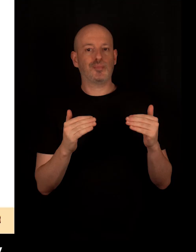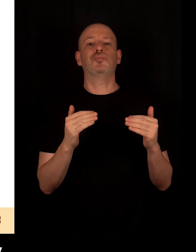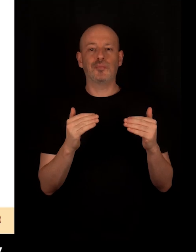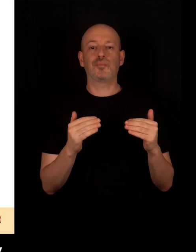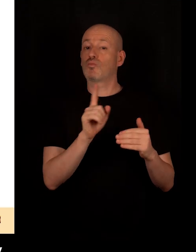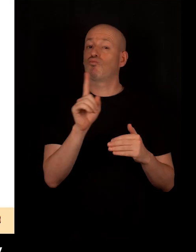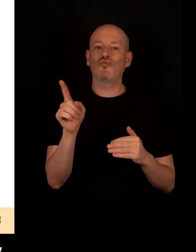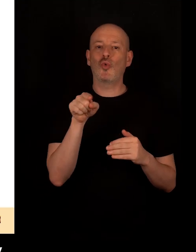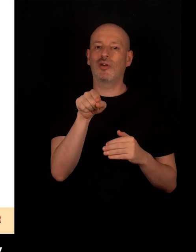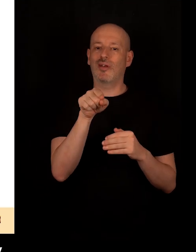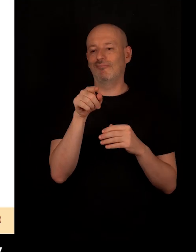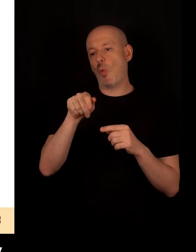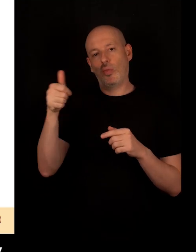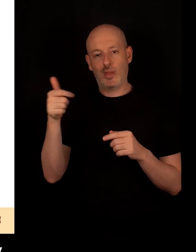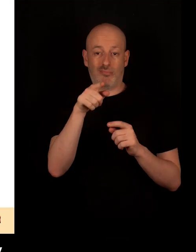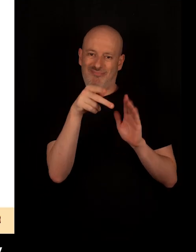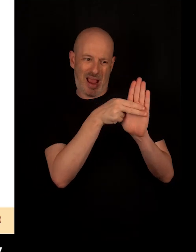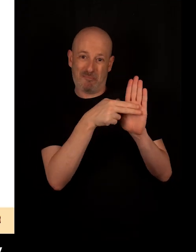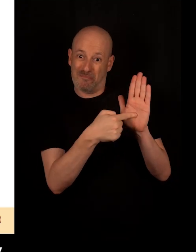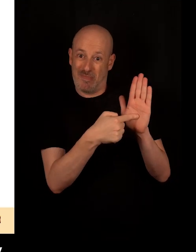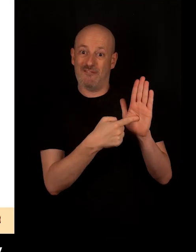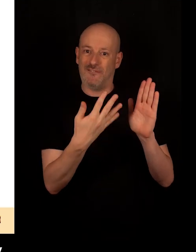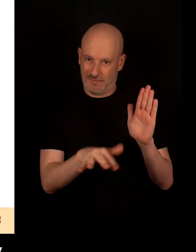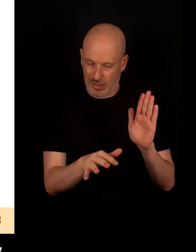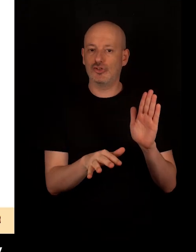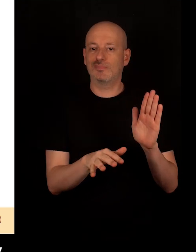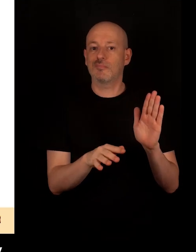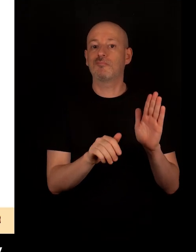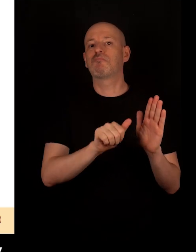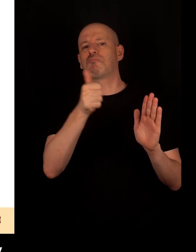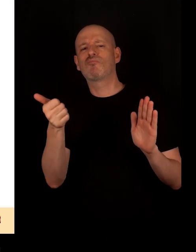of your organization, the one you already mentioned in your application.